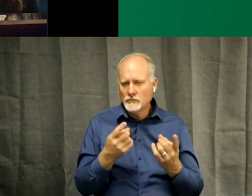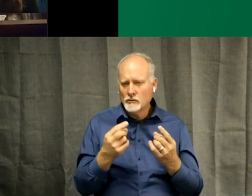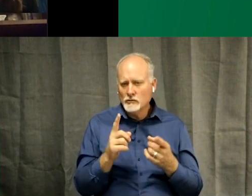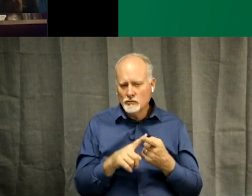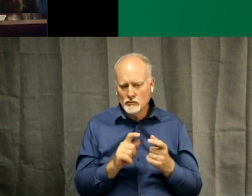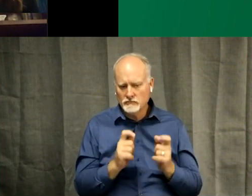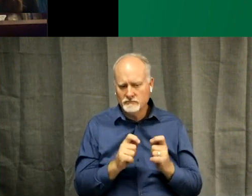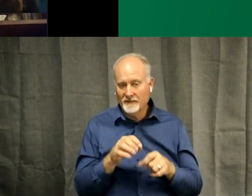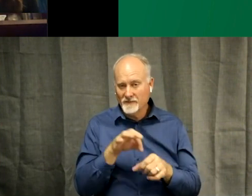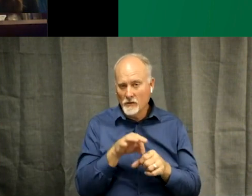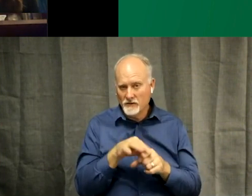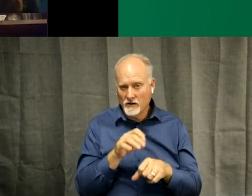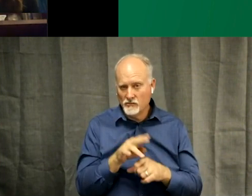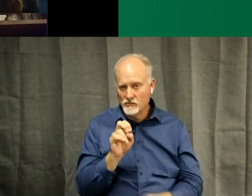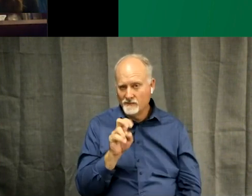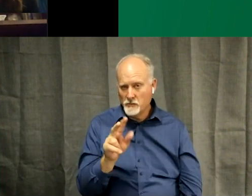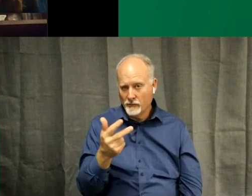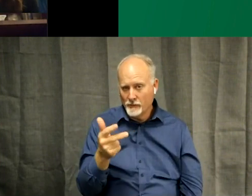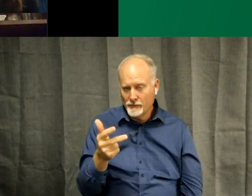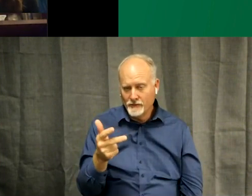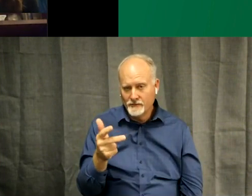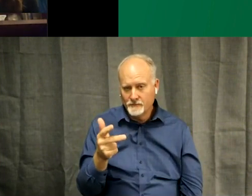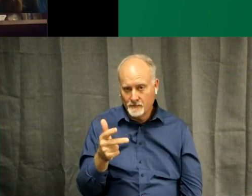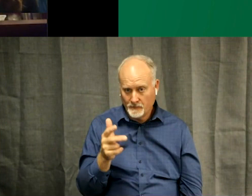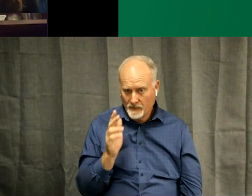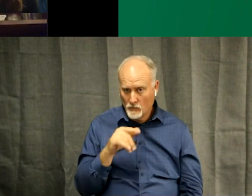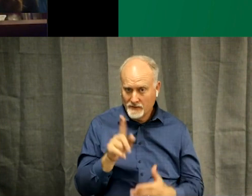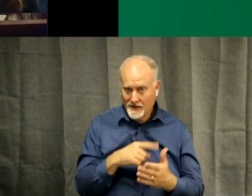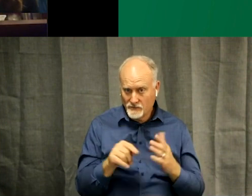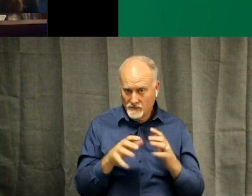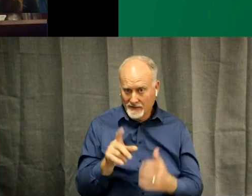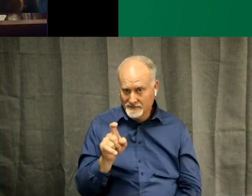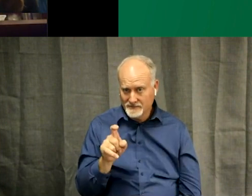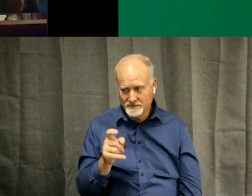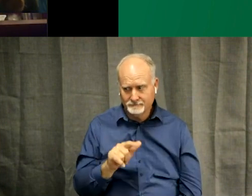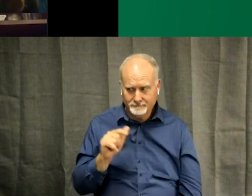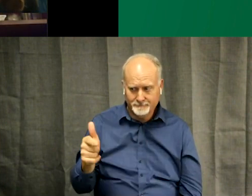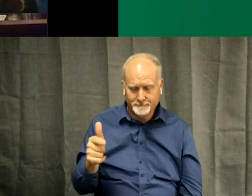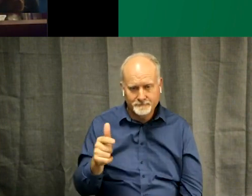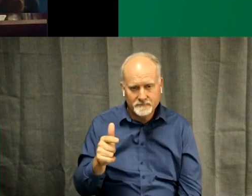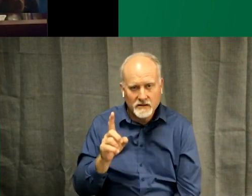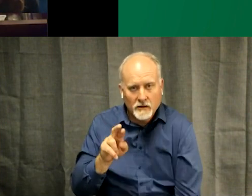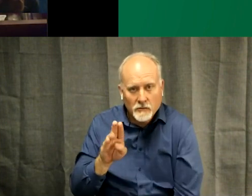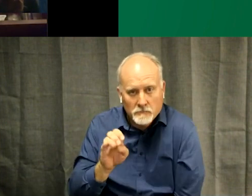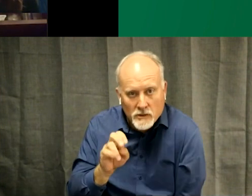voting on november 3rd will we cancel classes so i will pass that to dr benoit and dr jones